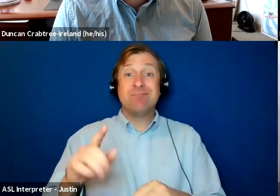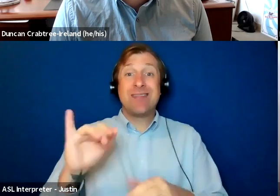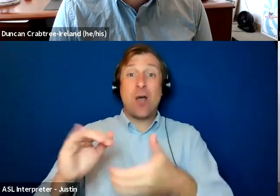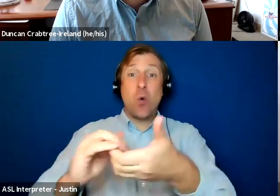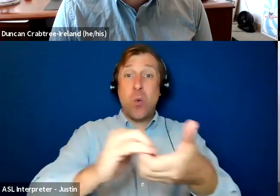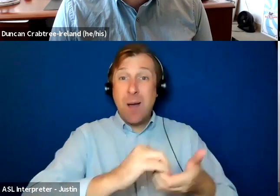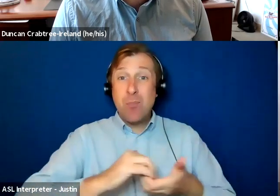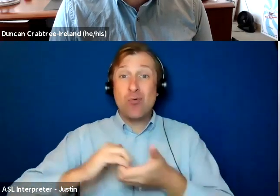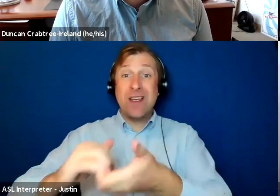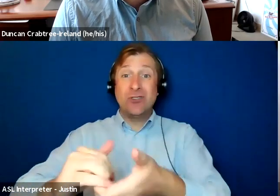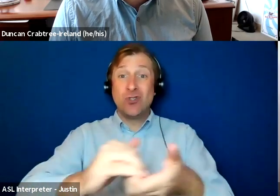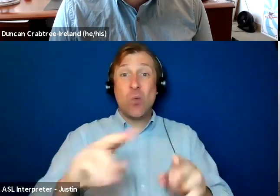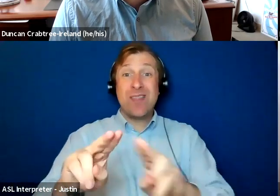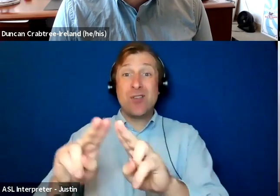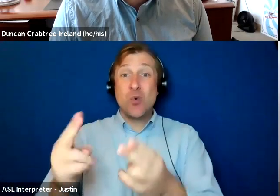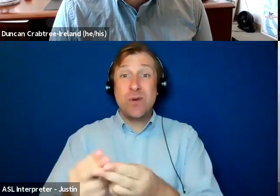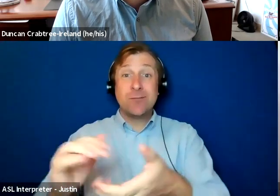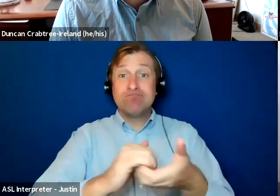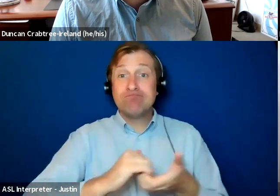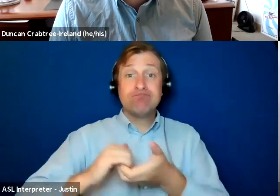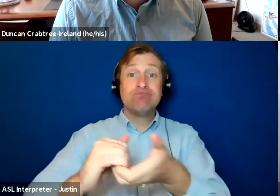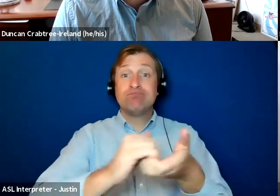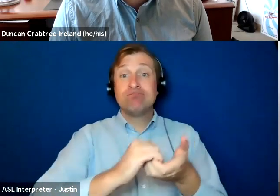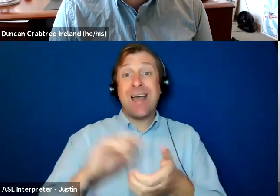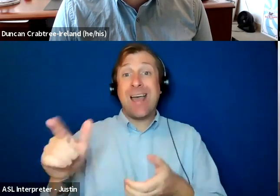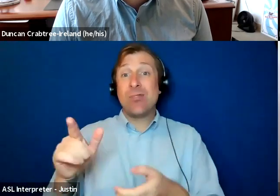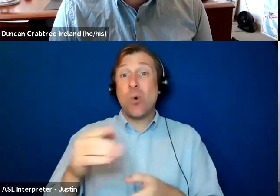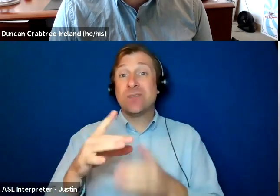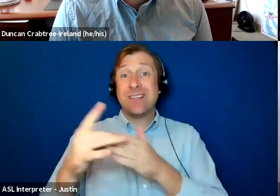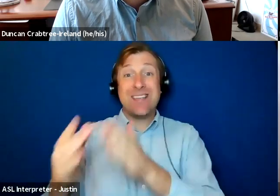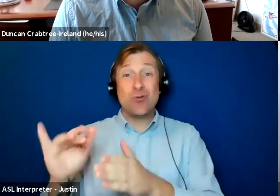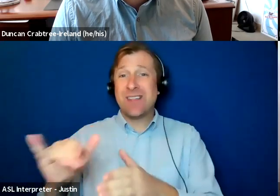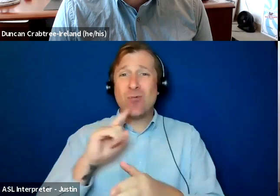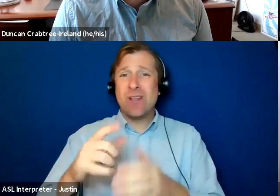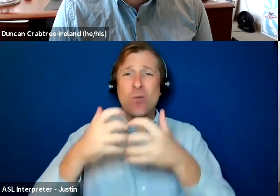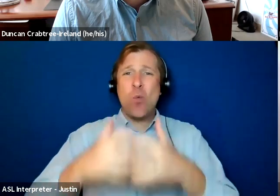with the other unions and those member leaders' works. It really has been one of the most significant